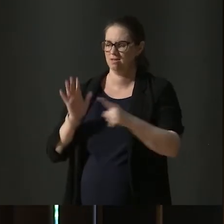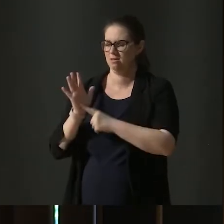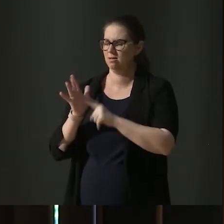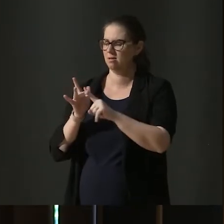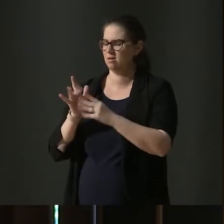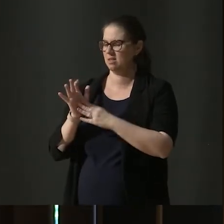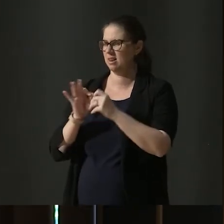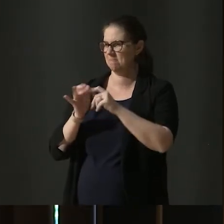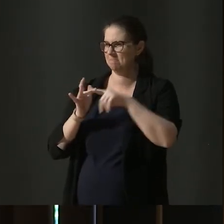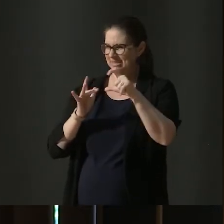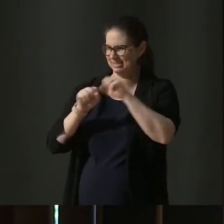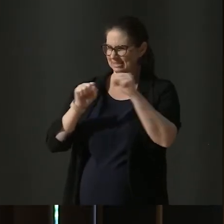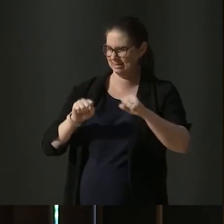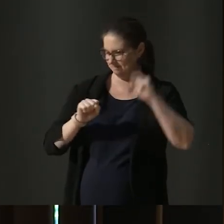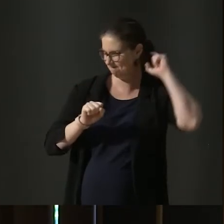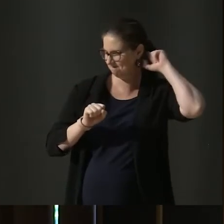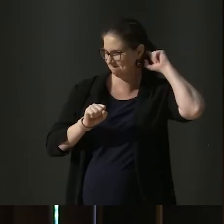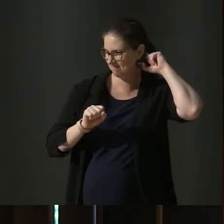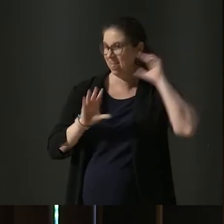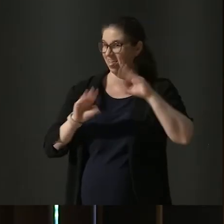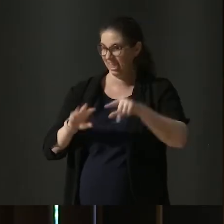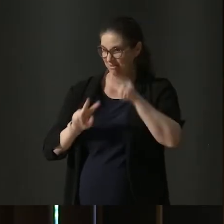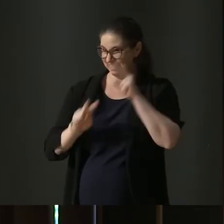We've all been there now in this moment.